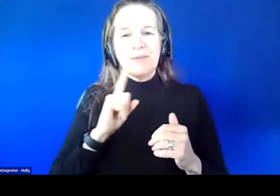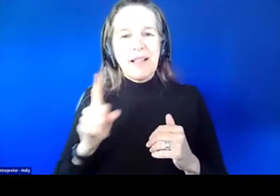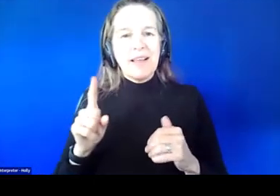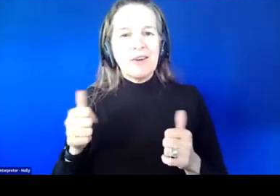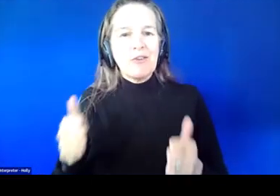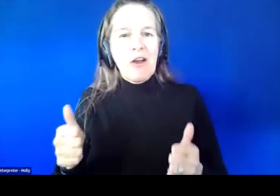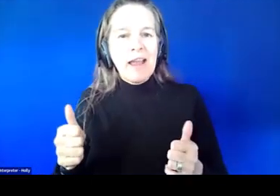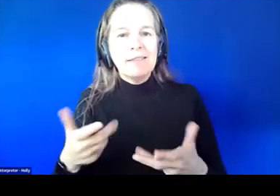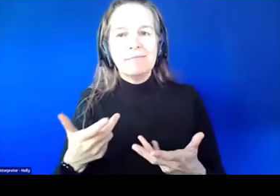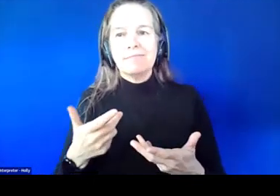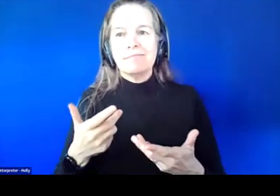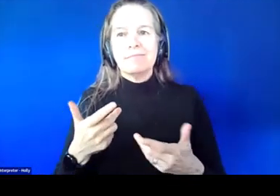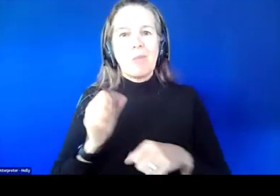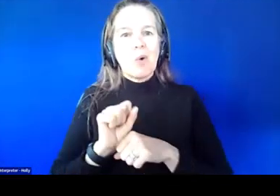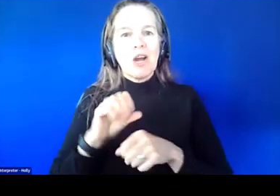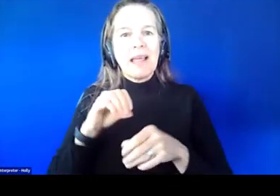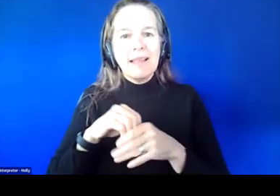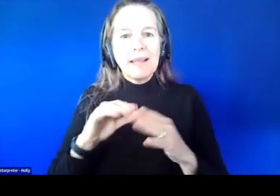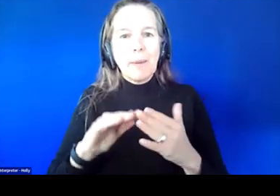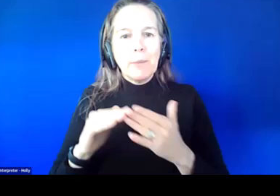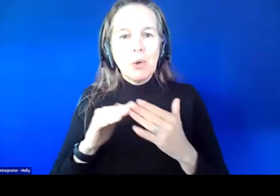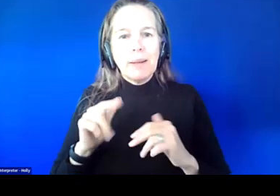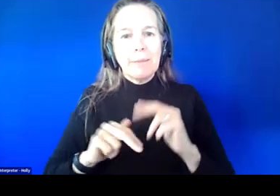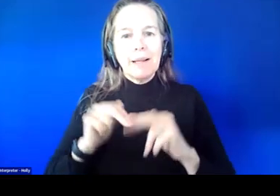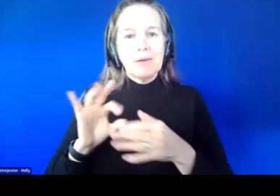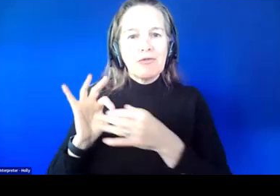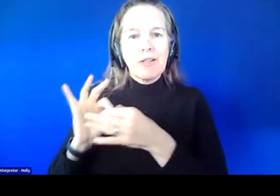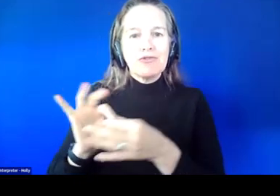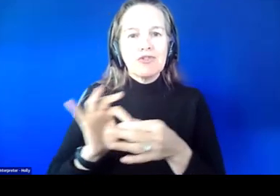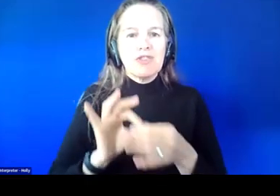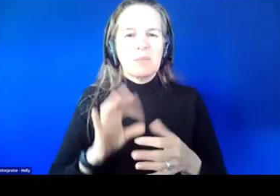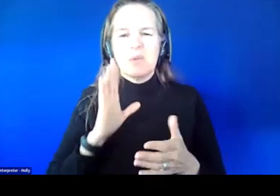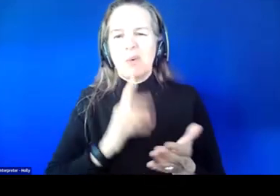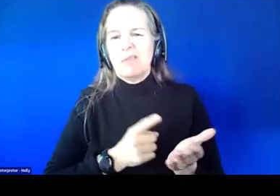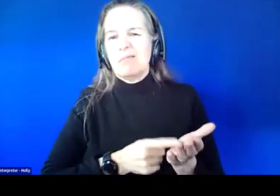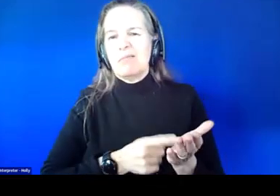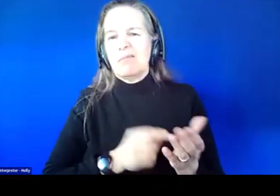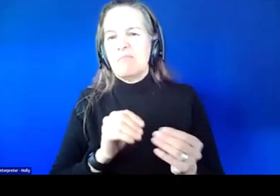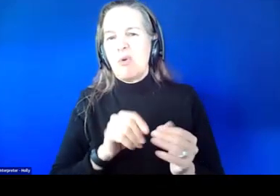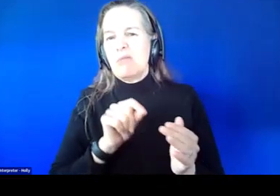the communities and building those relationships and we'll talk more about that Next slide please.